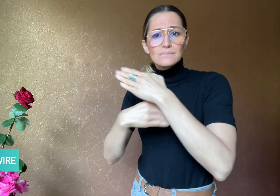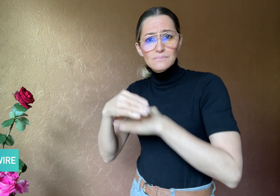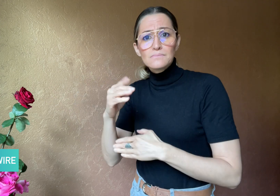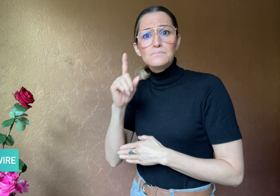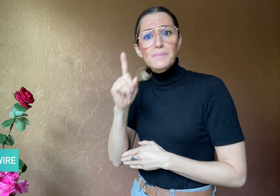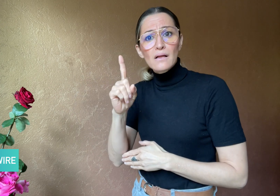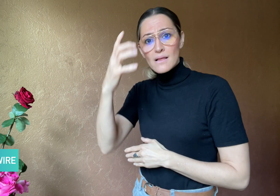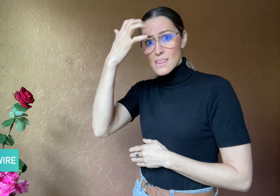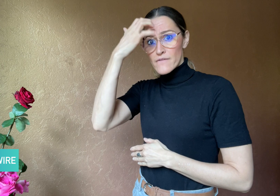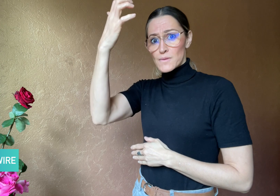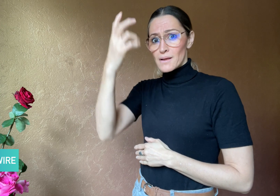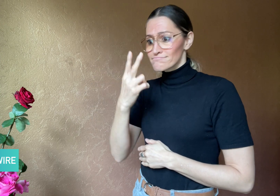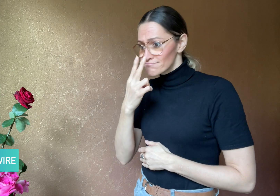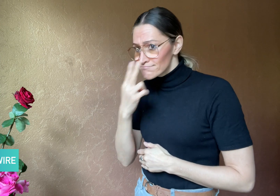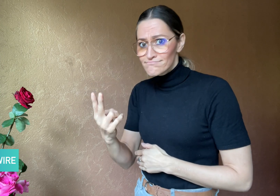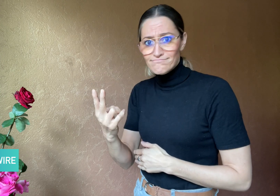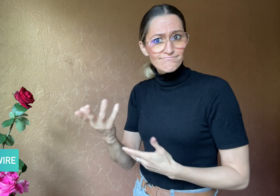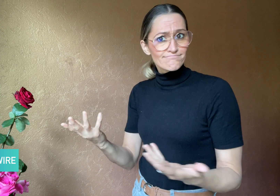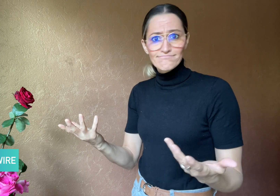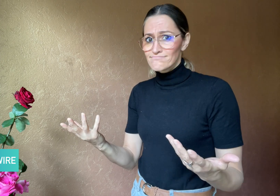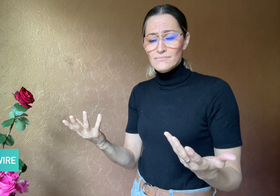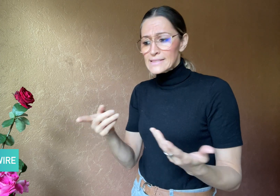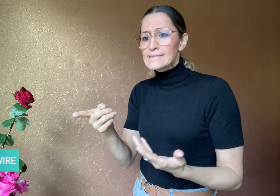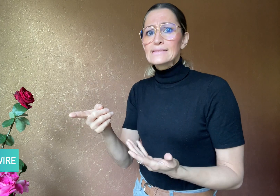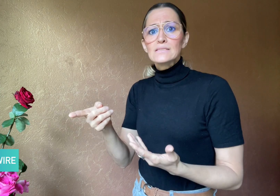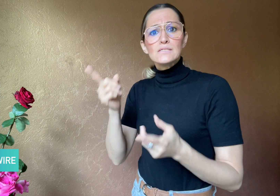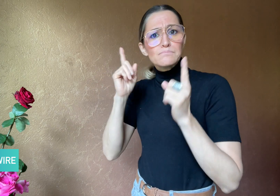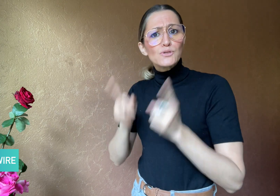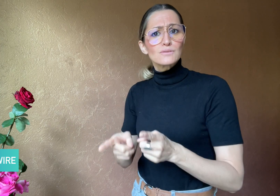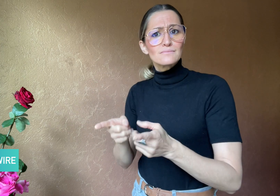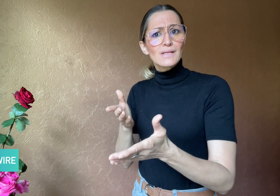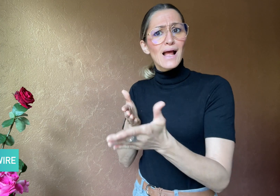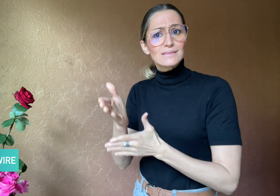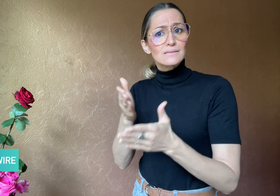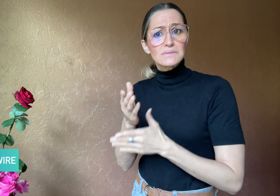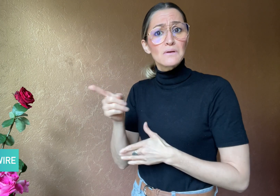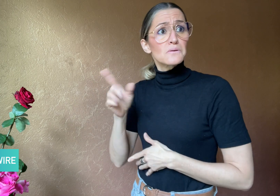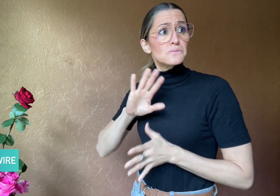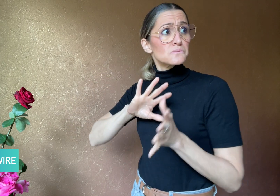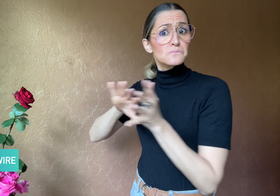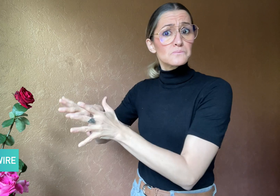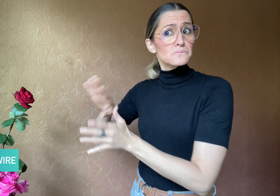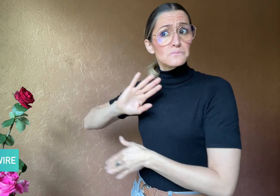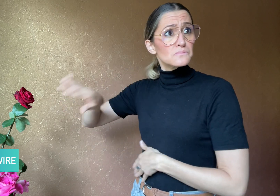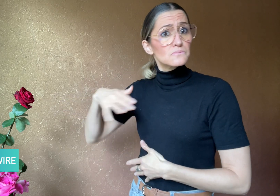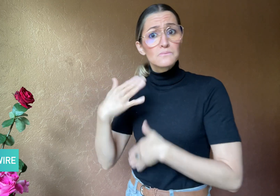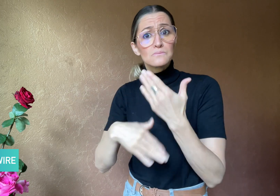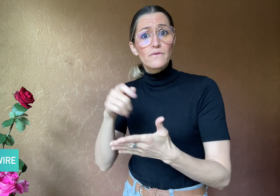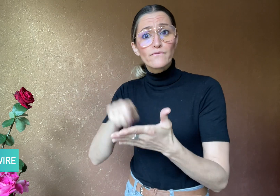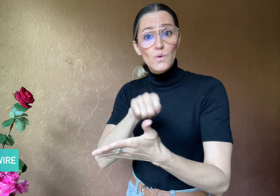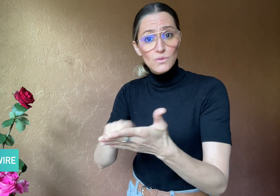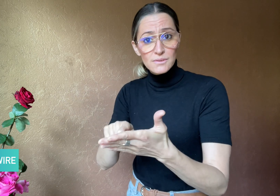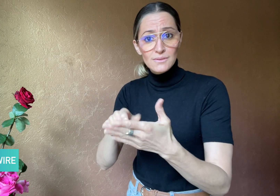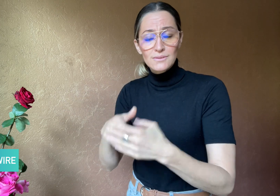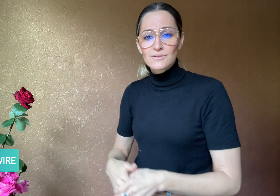to address inaccessibility to elections.